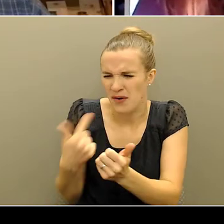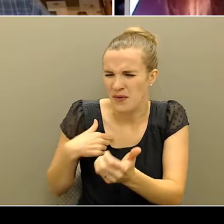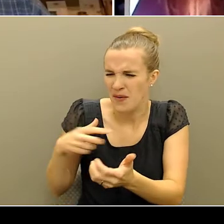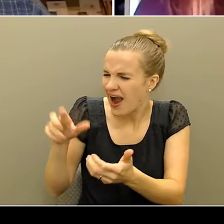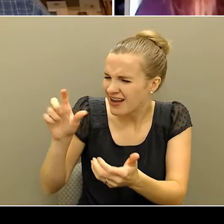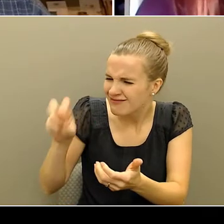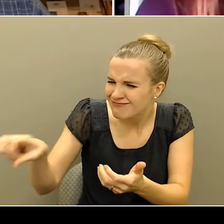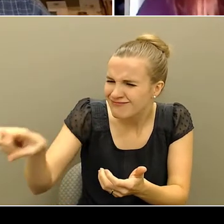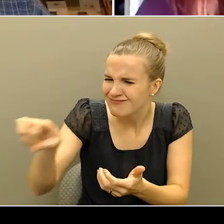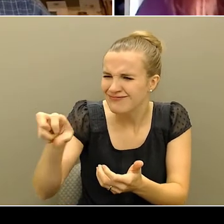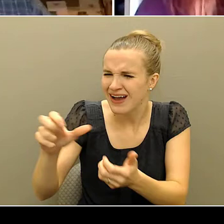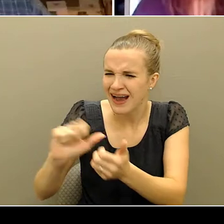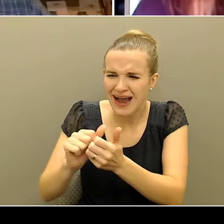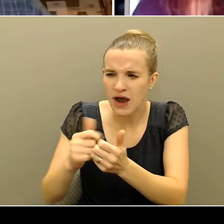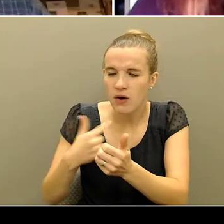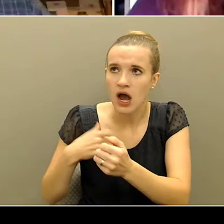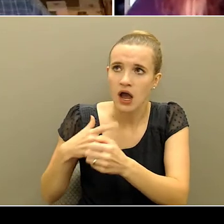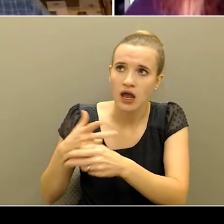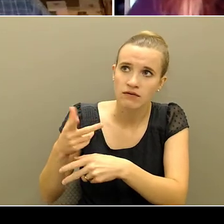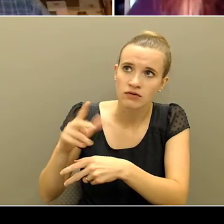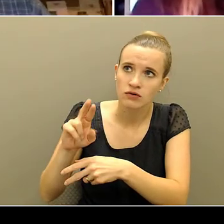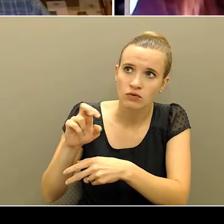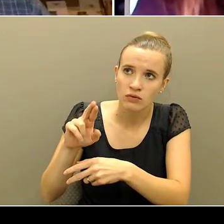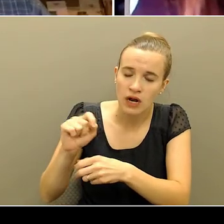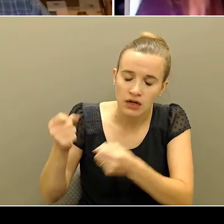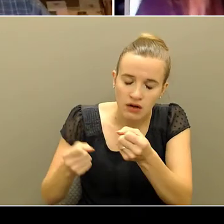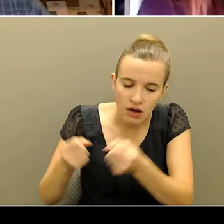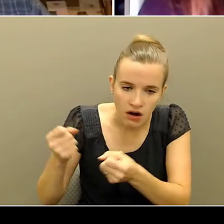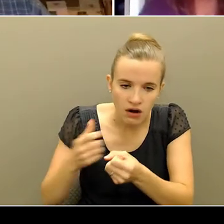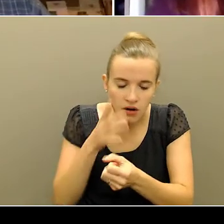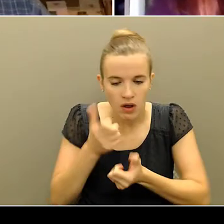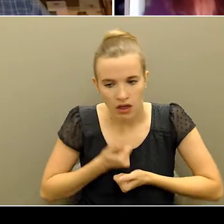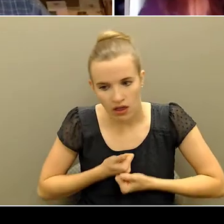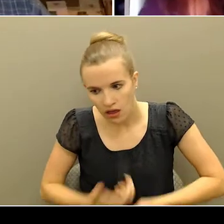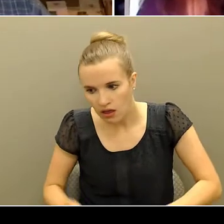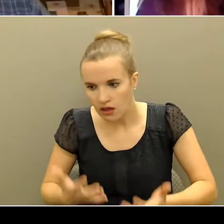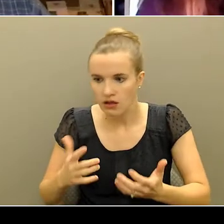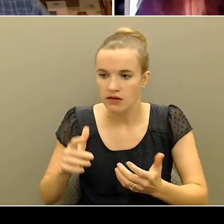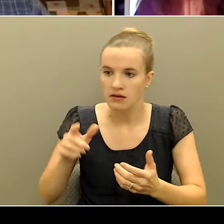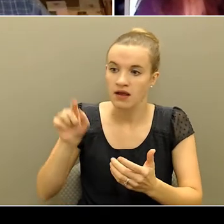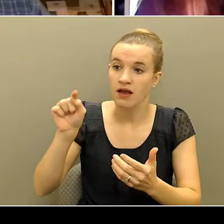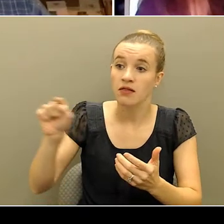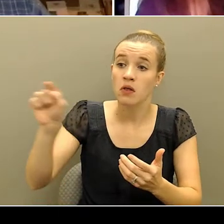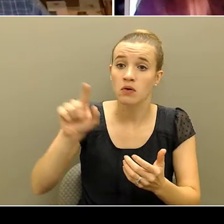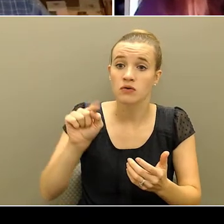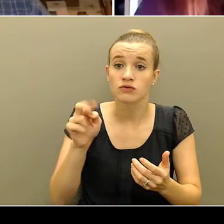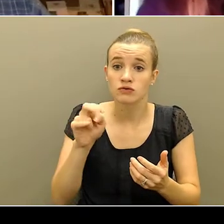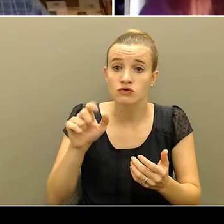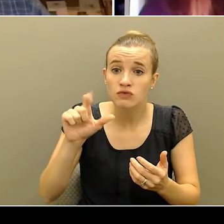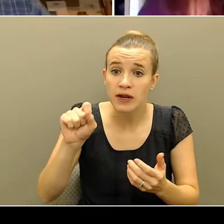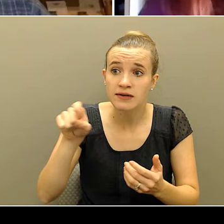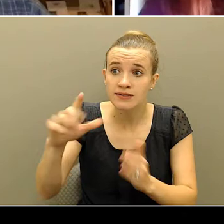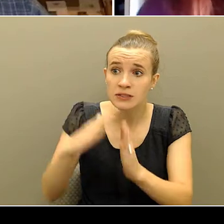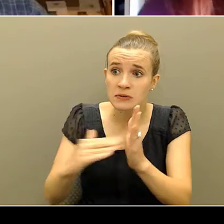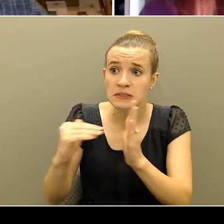they're barrier free, they're not necessarily 100% accessible the whole time. And there definitely are challenges with some of the trails and a